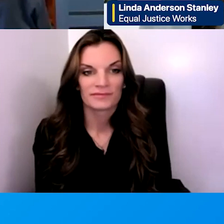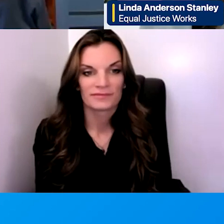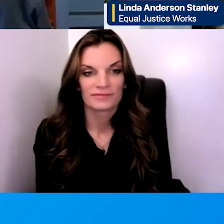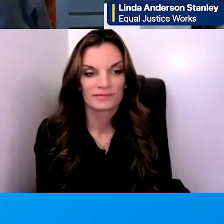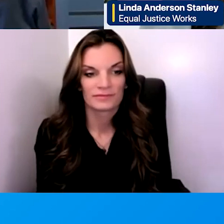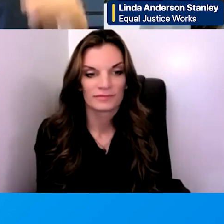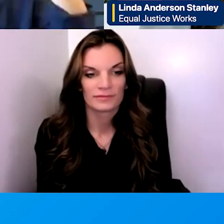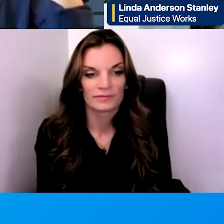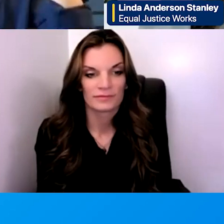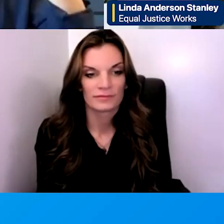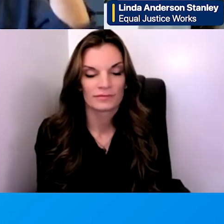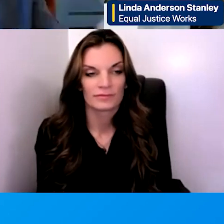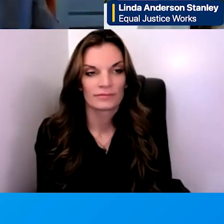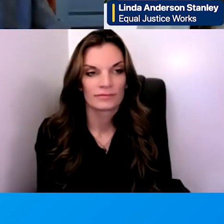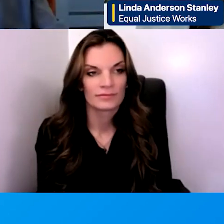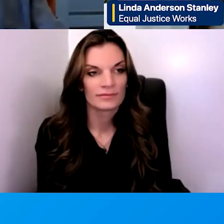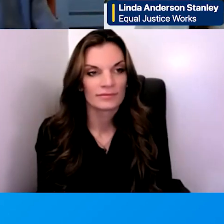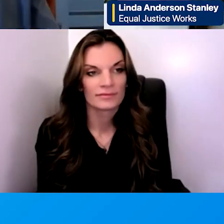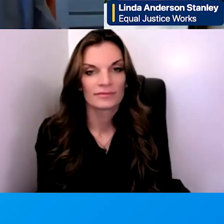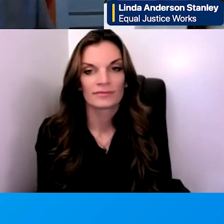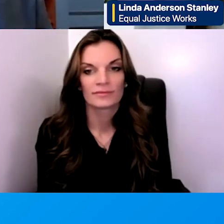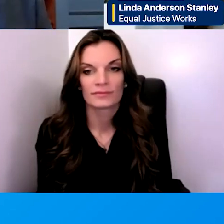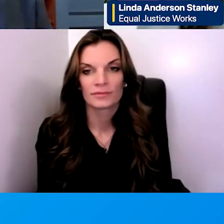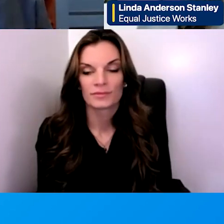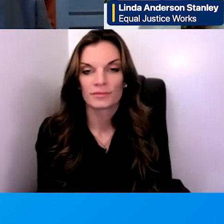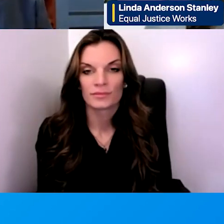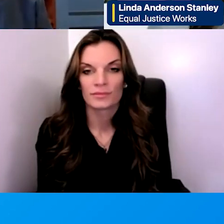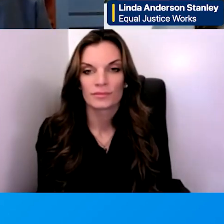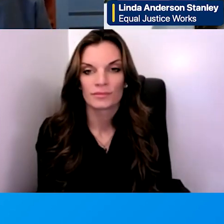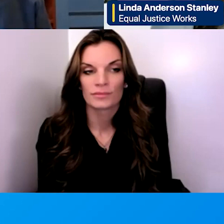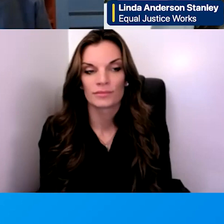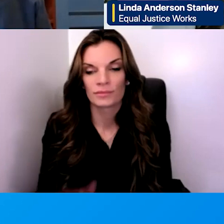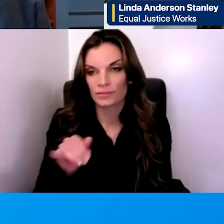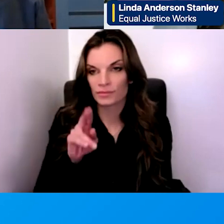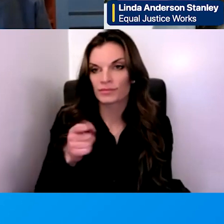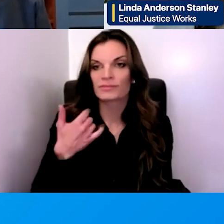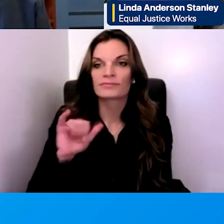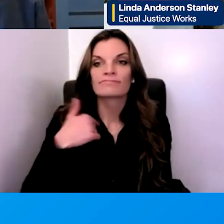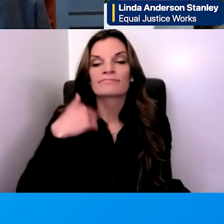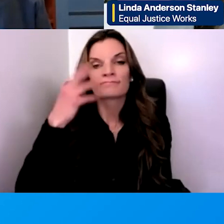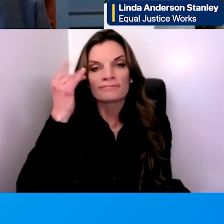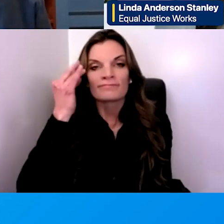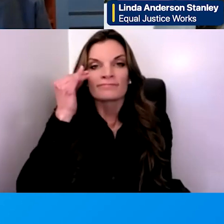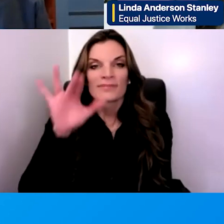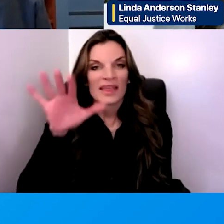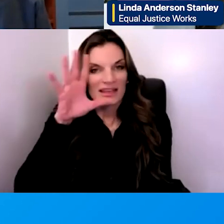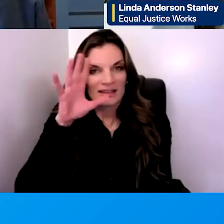step into a courtroom. You